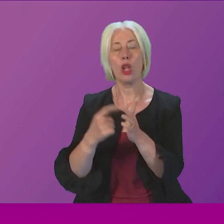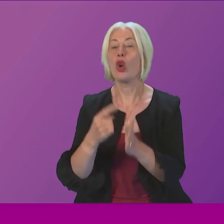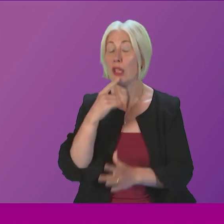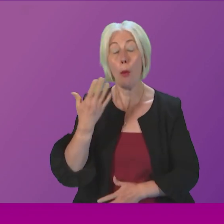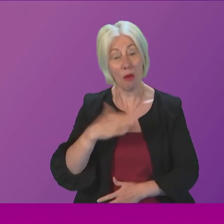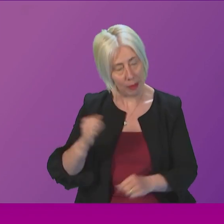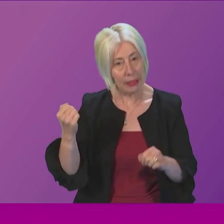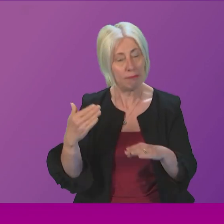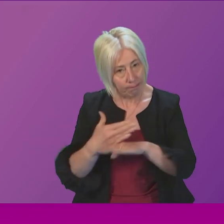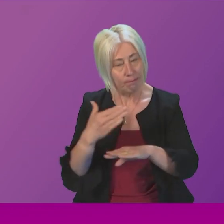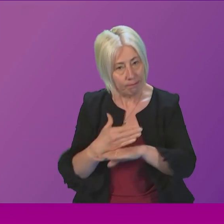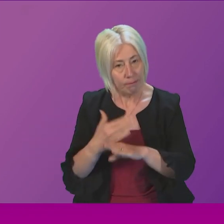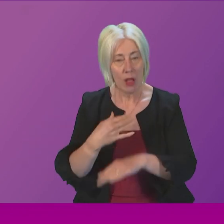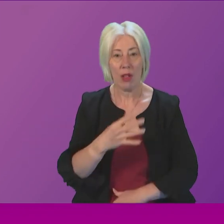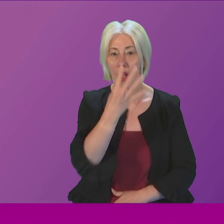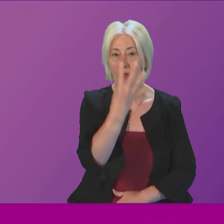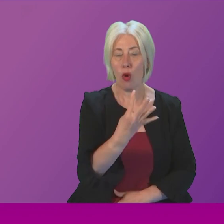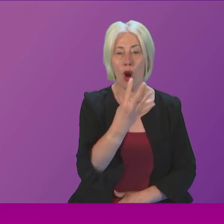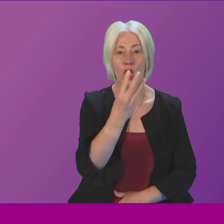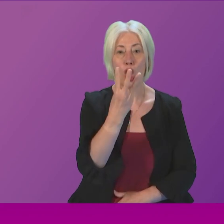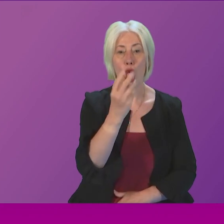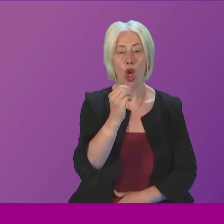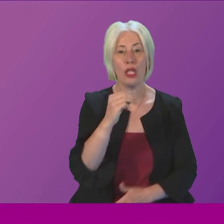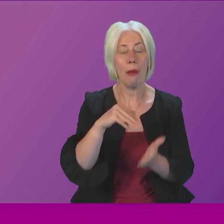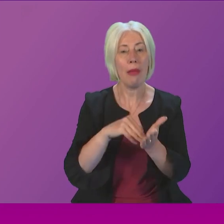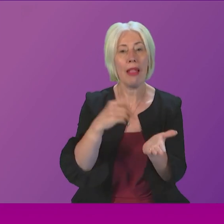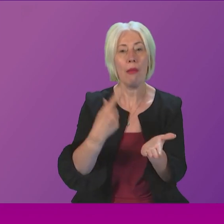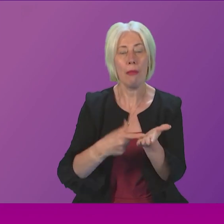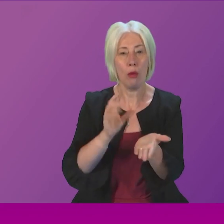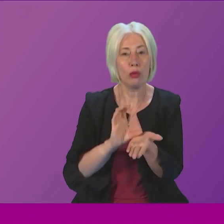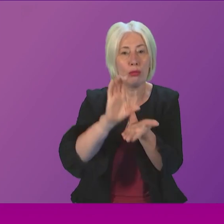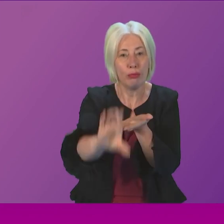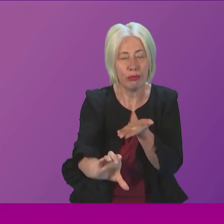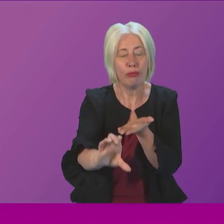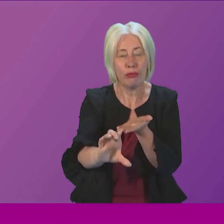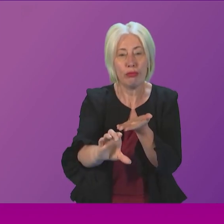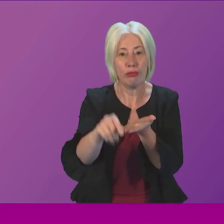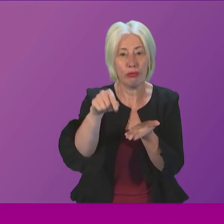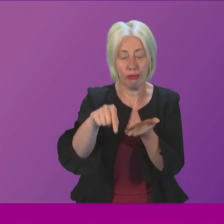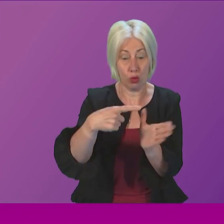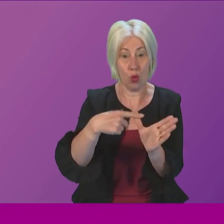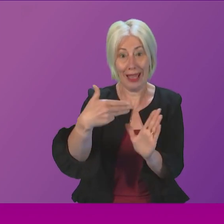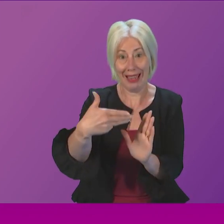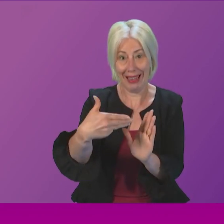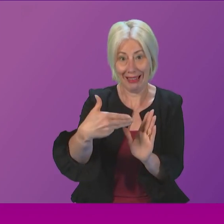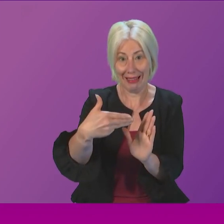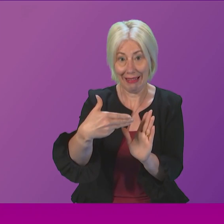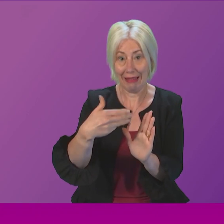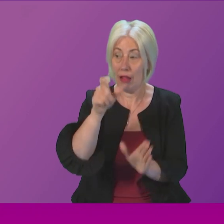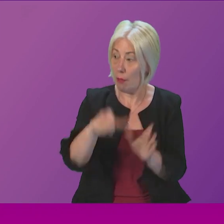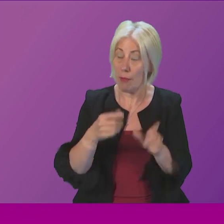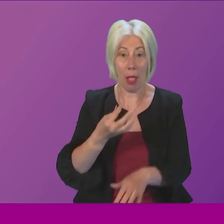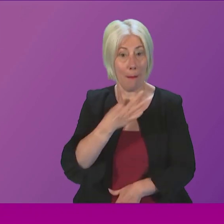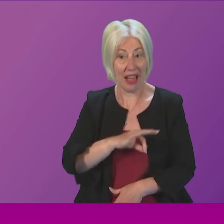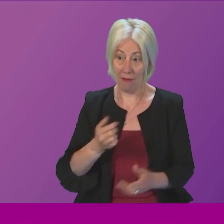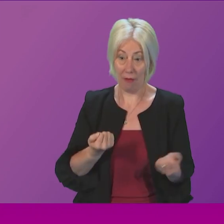There has been £430 million of investment in the A9, and road users are already benefiting